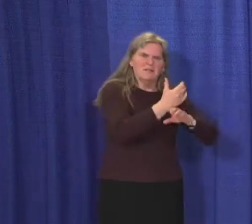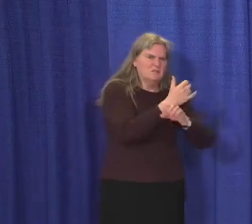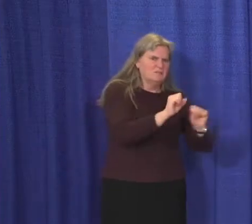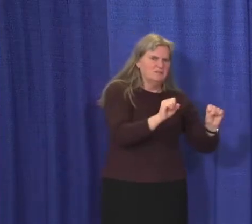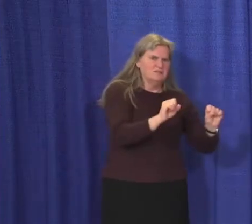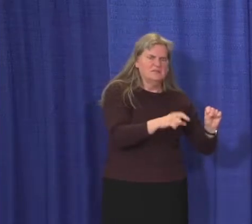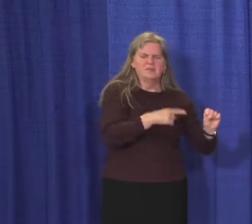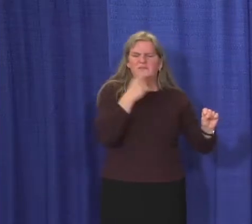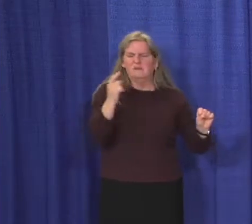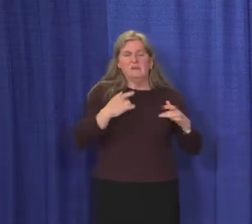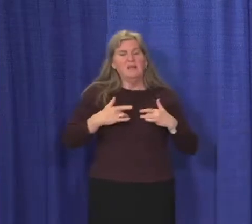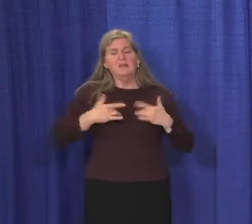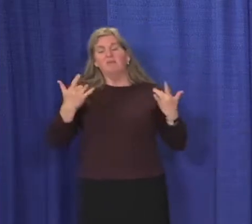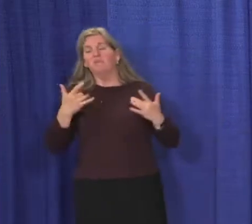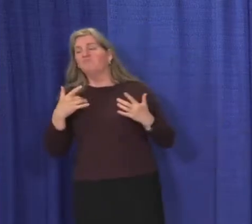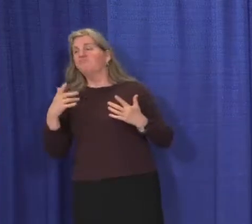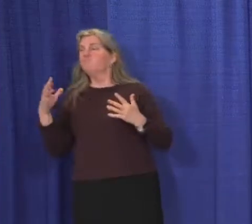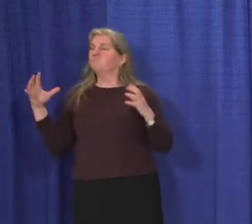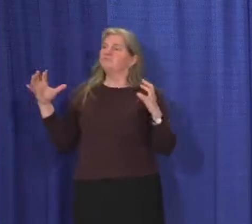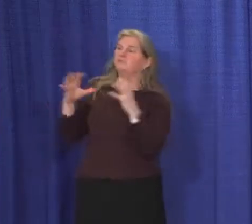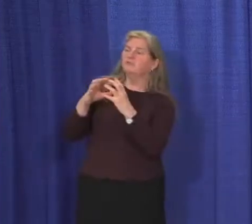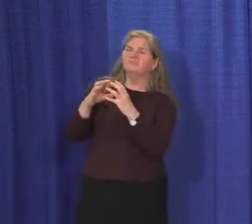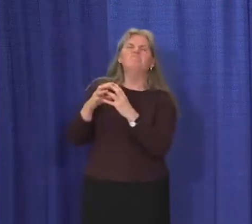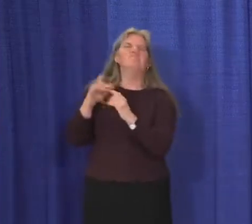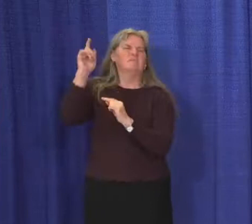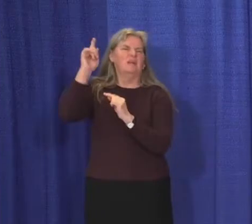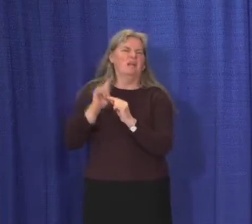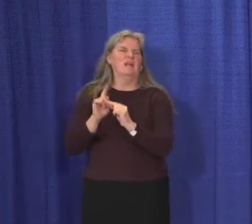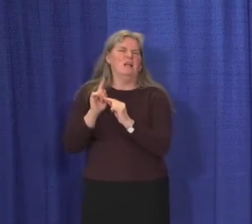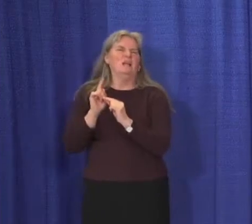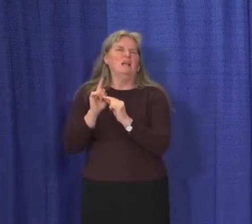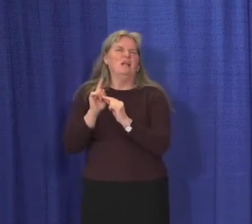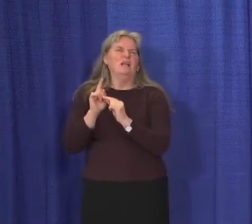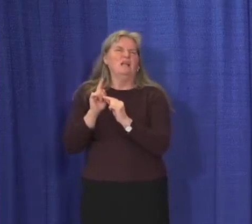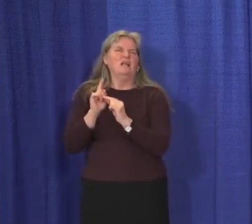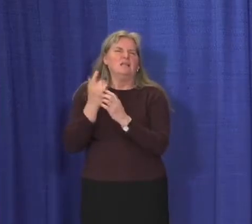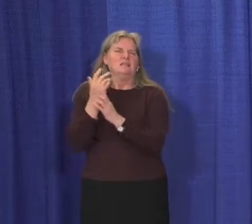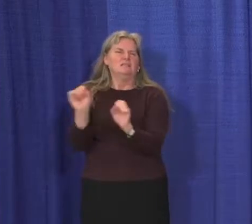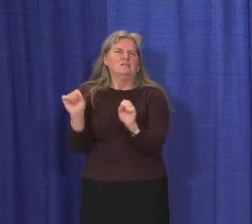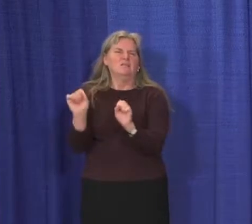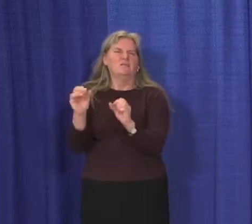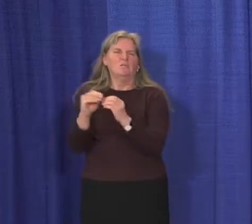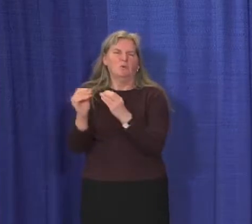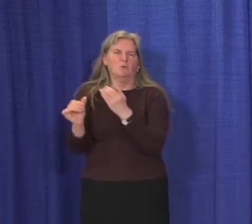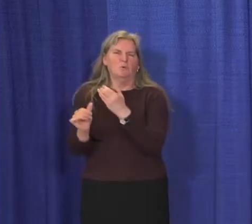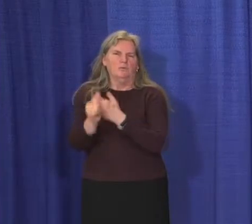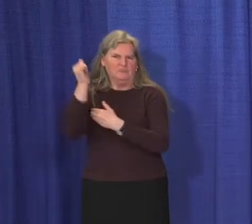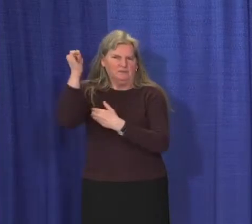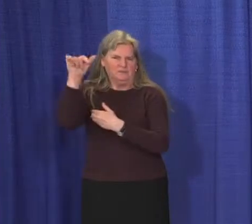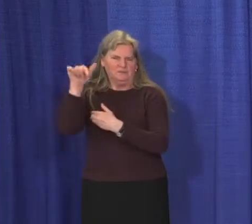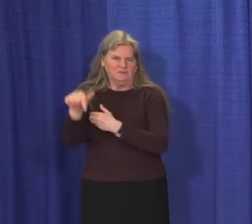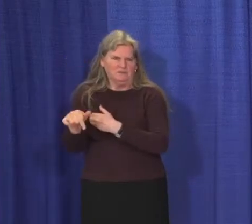and operators has been good. That's it for today. I hope you can all take